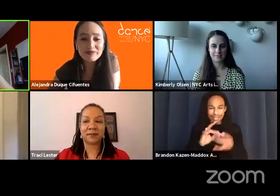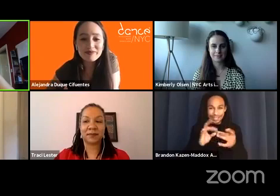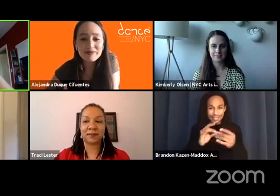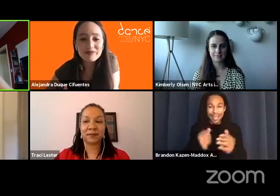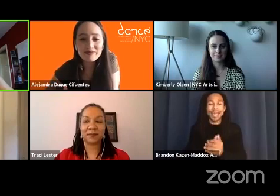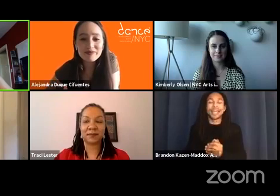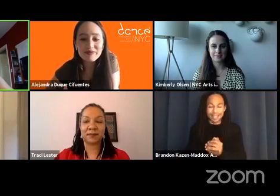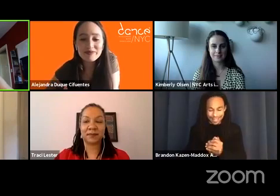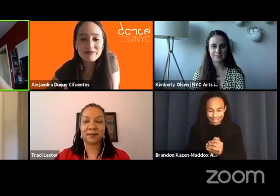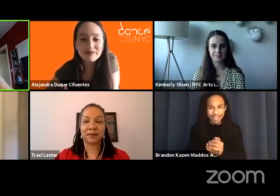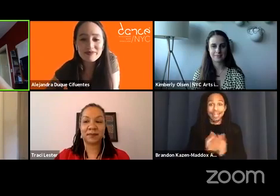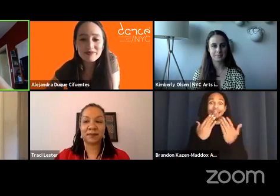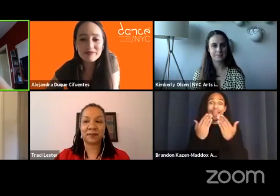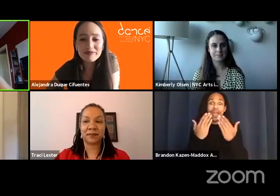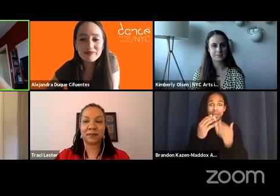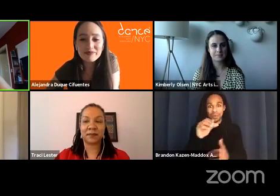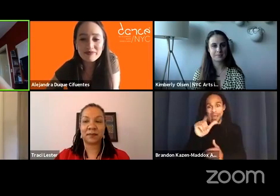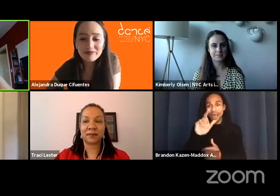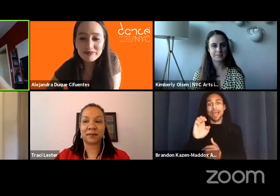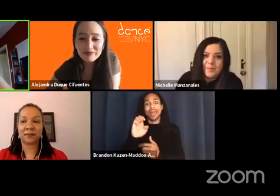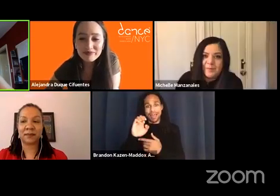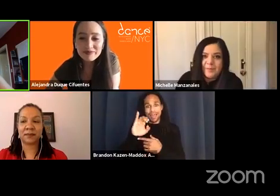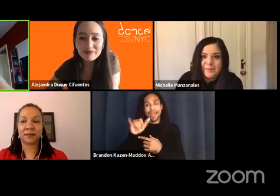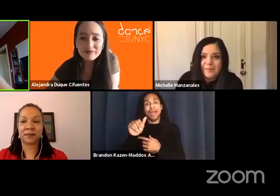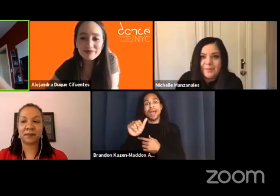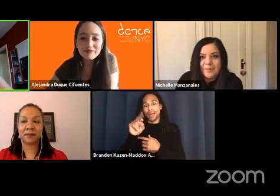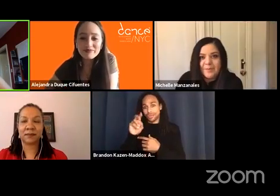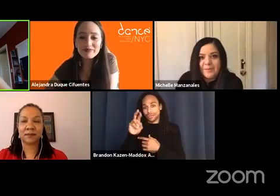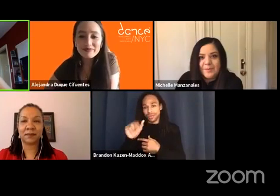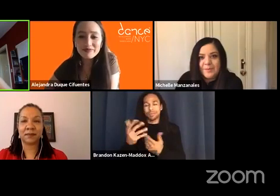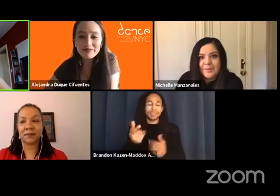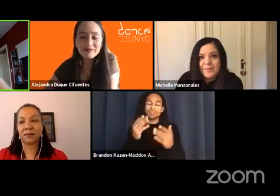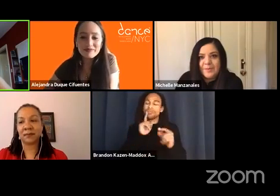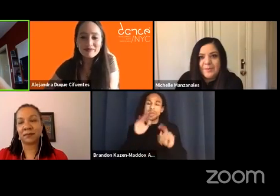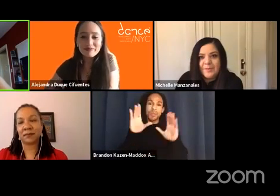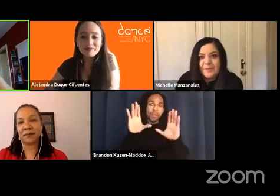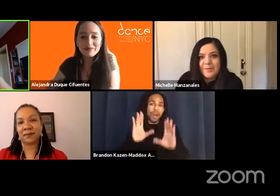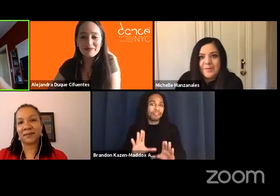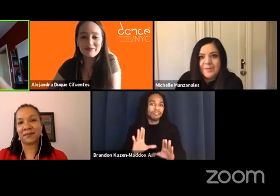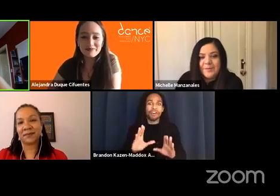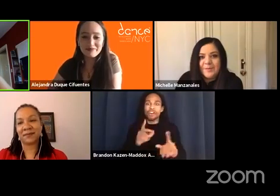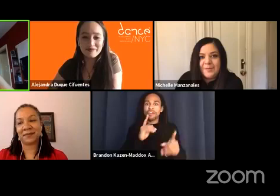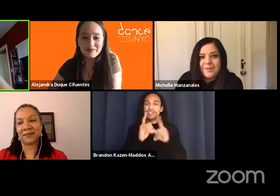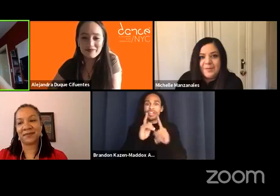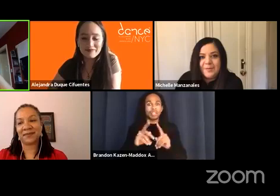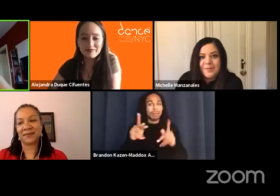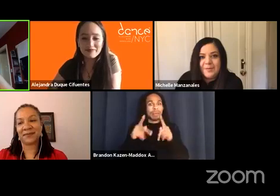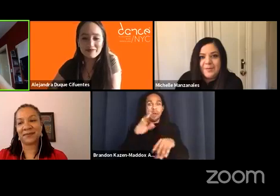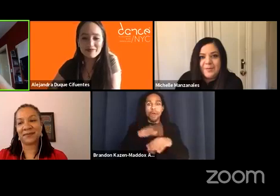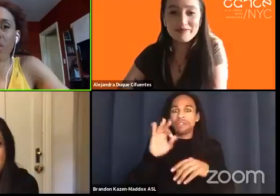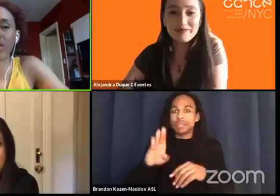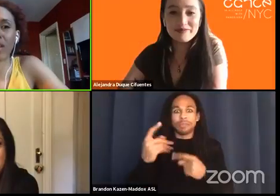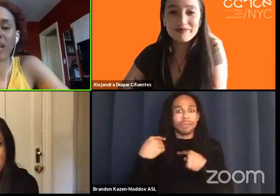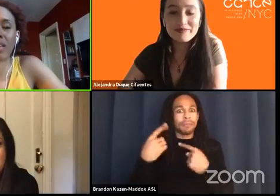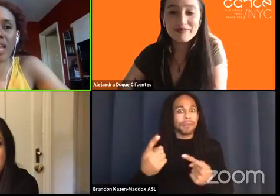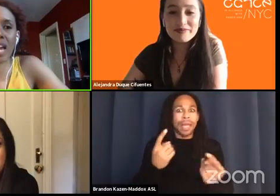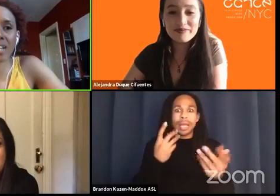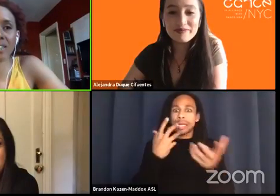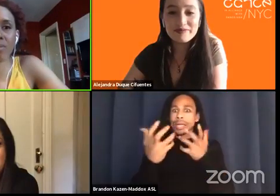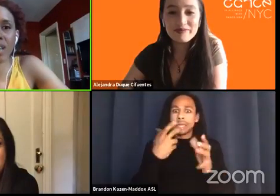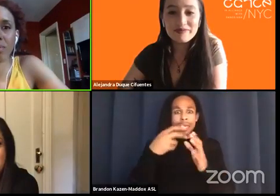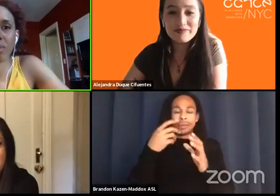kids all of these weeks, the educators that have been doing nothing -- doing a lot of